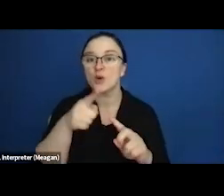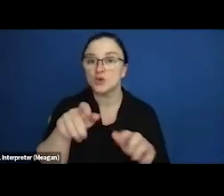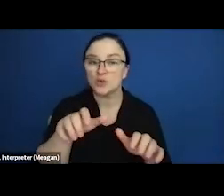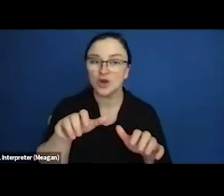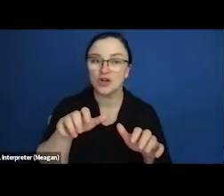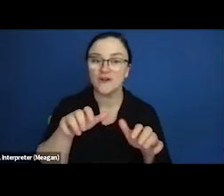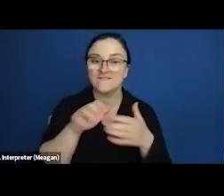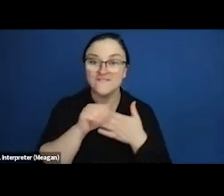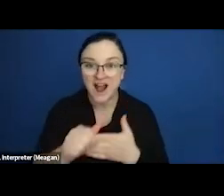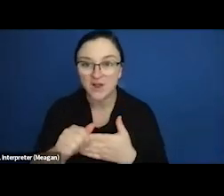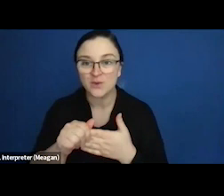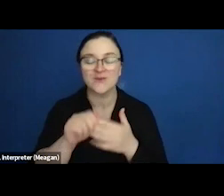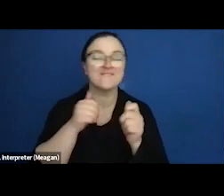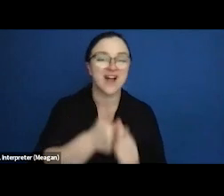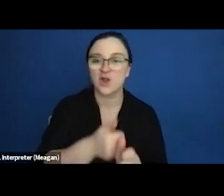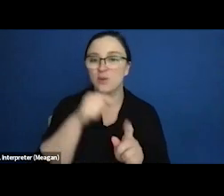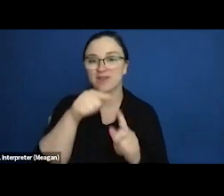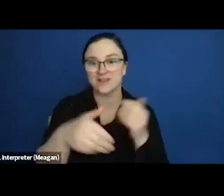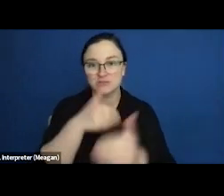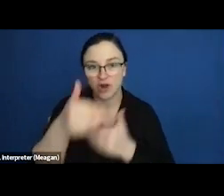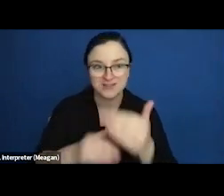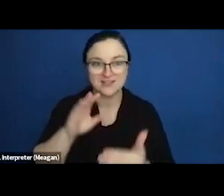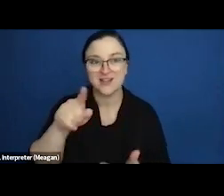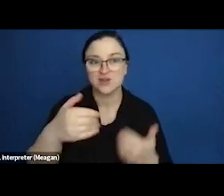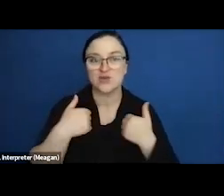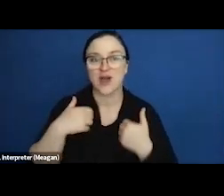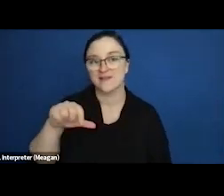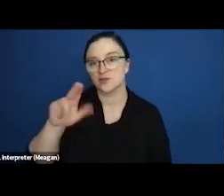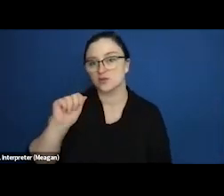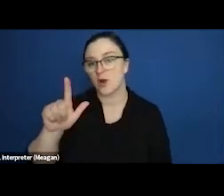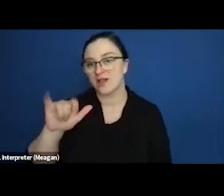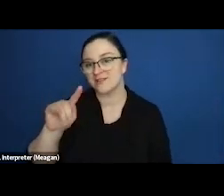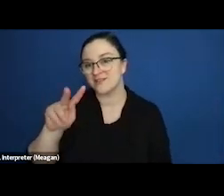that you're collecting qualitative data. It's a part of some type of timeframe